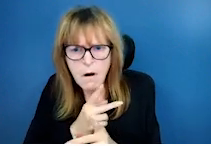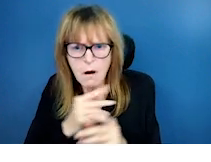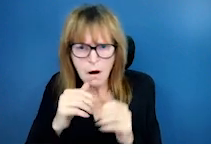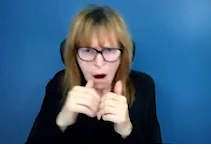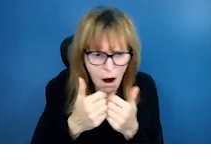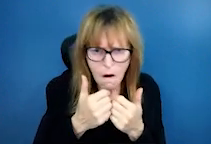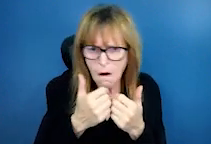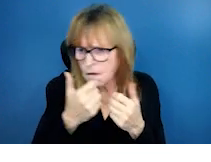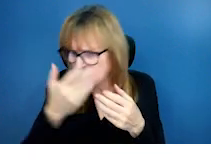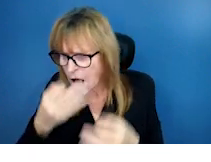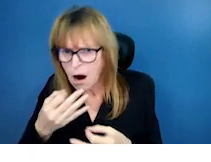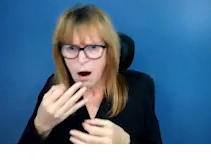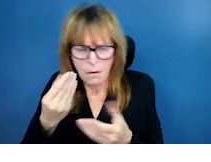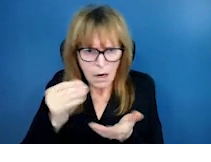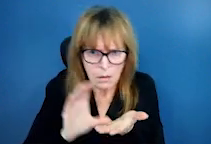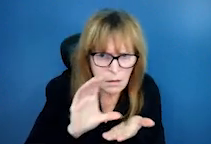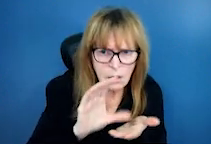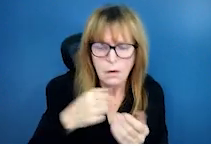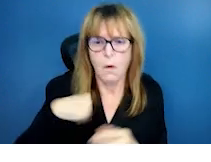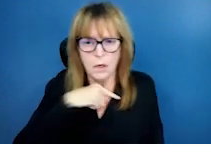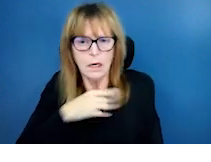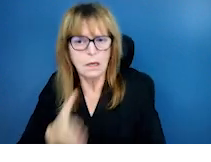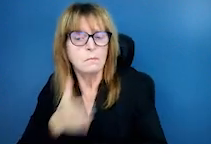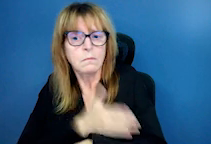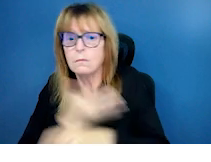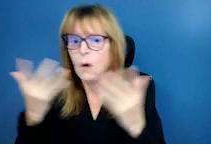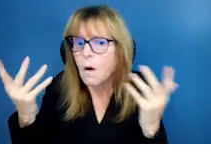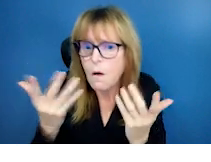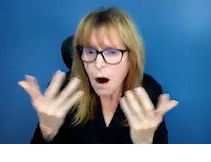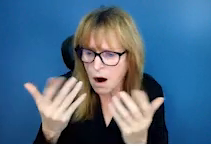Under the new formula, all organizations receive a base amount of funding.